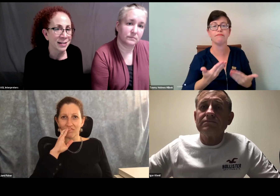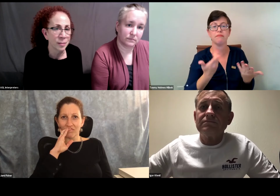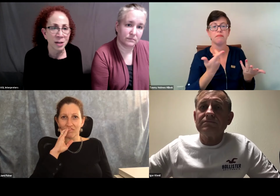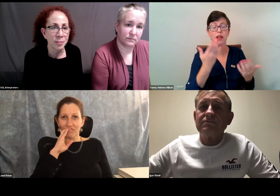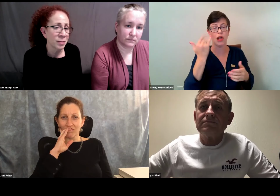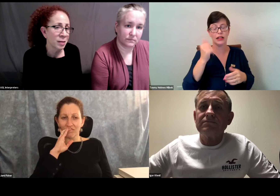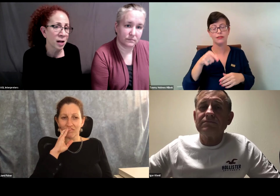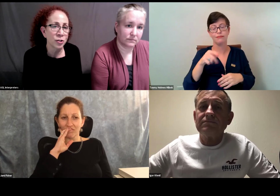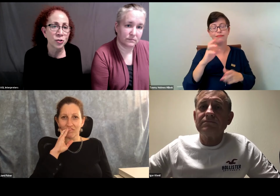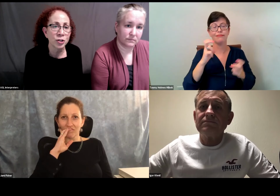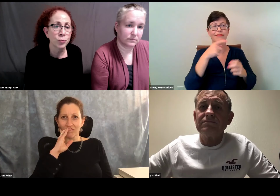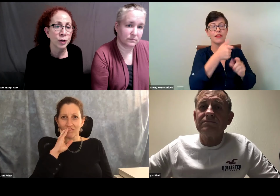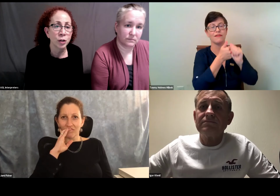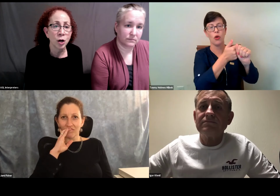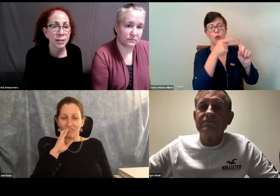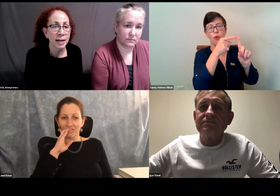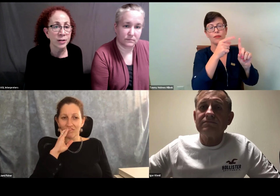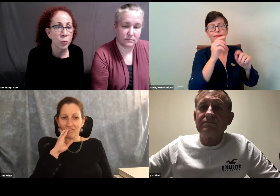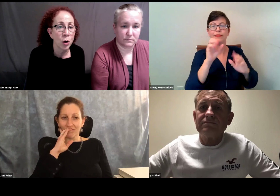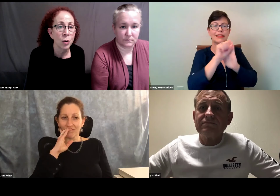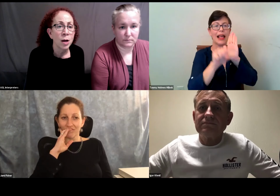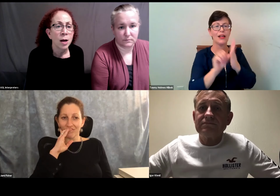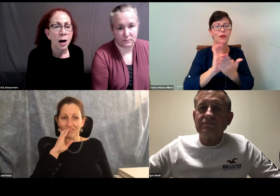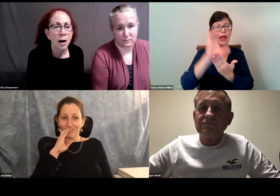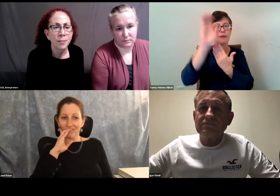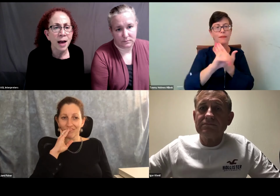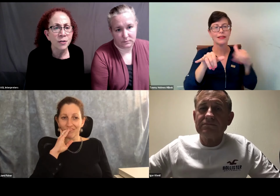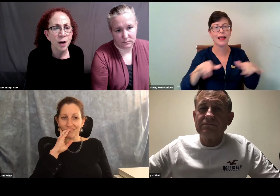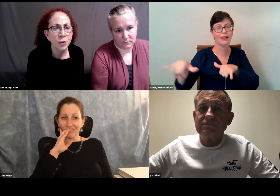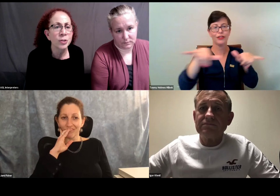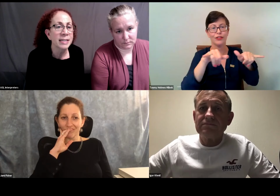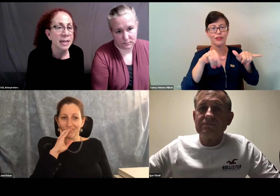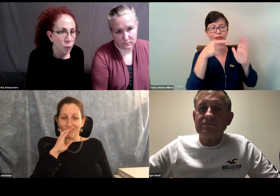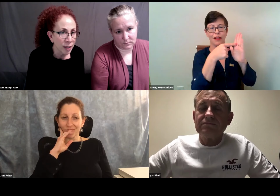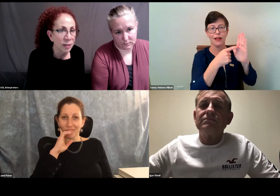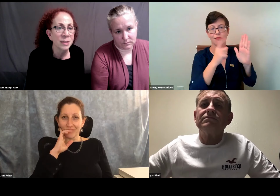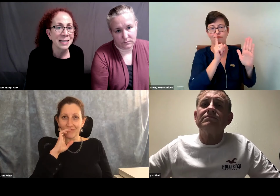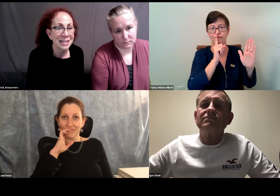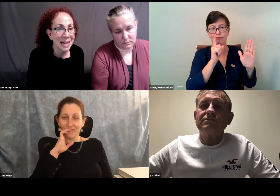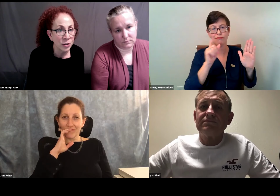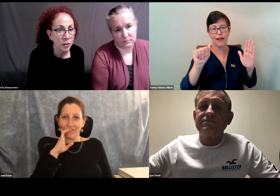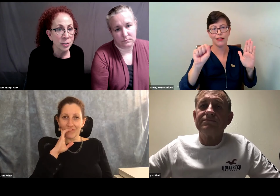sometimes sometimes colleges are just moving along status quo. They have to follow the steep curriculum state standards